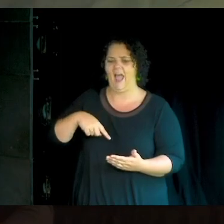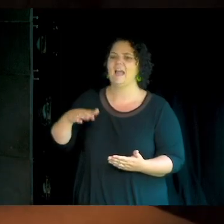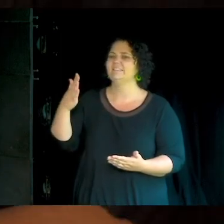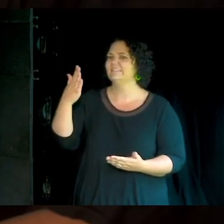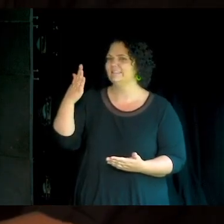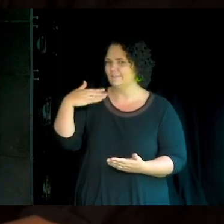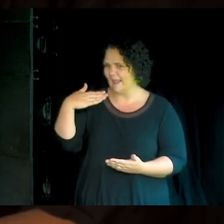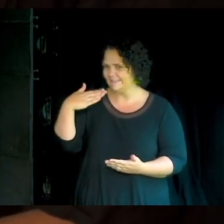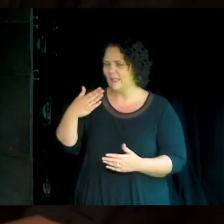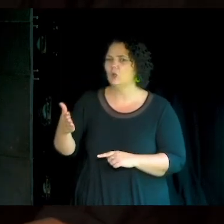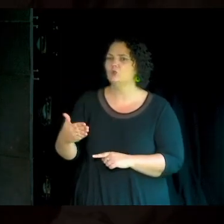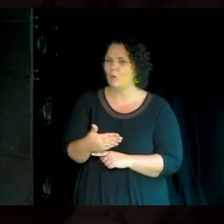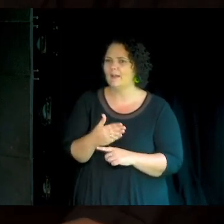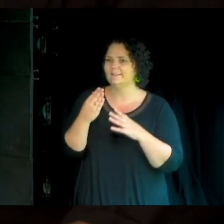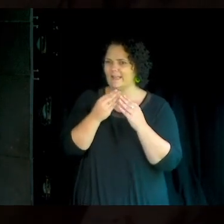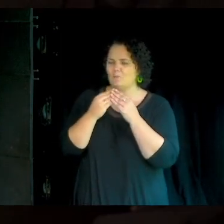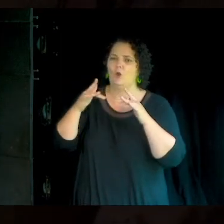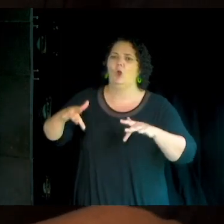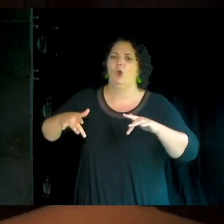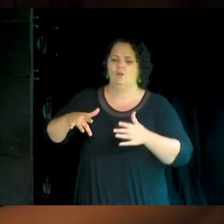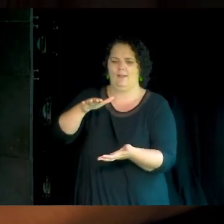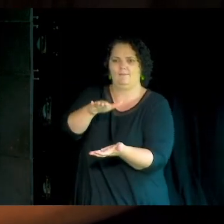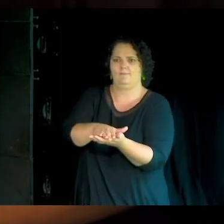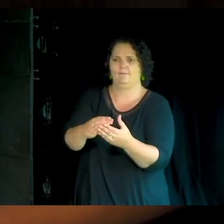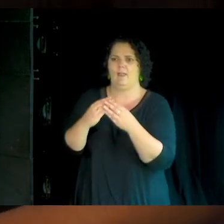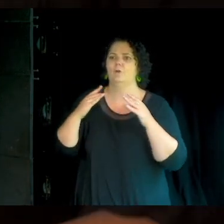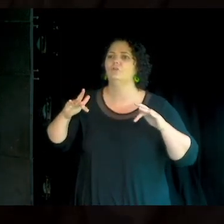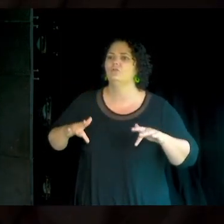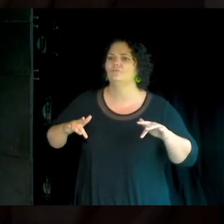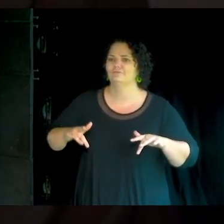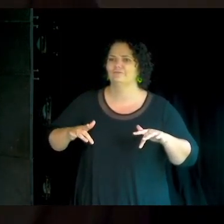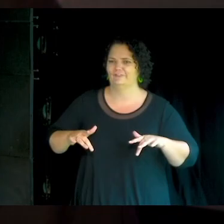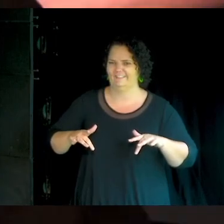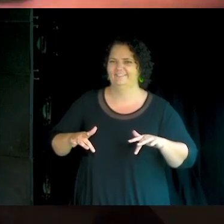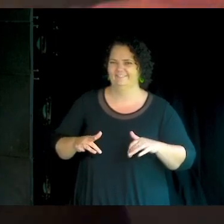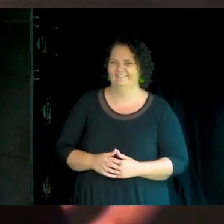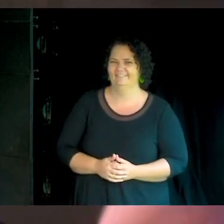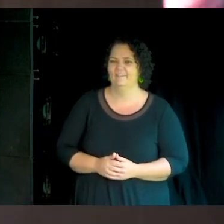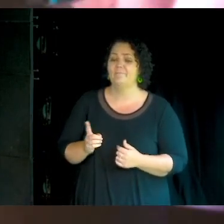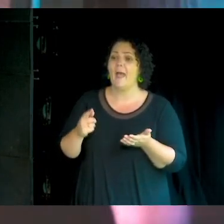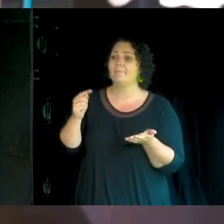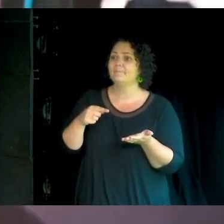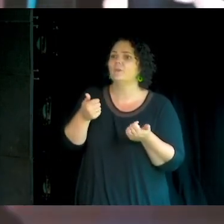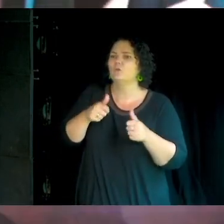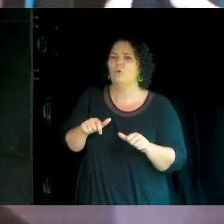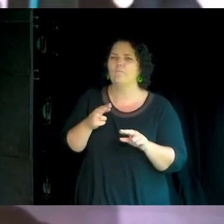sandwich yet it's just like the stuffing so the best way to eat this is with toast but we don't